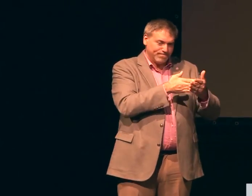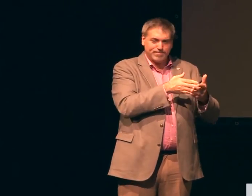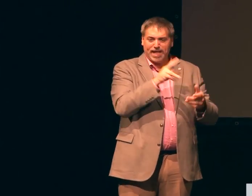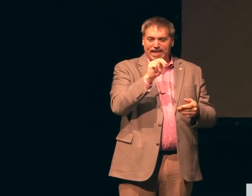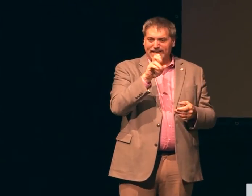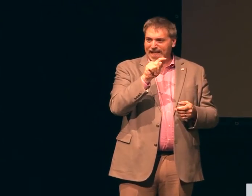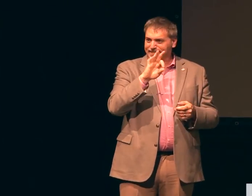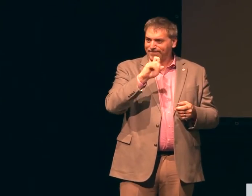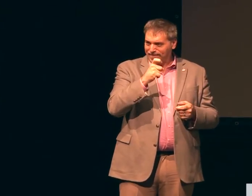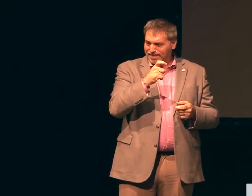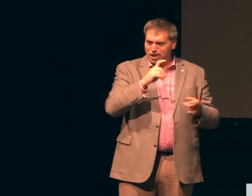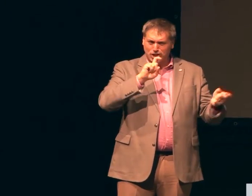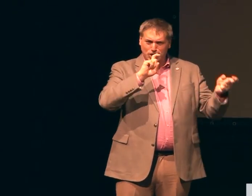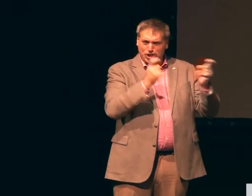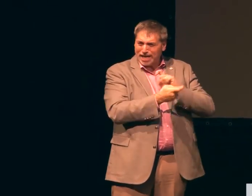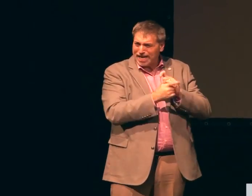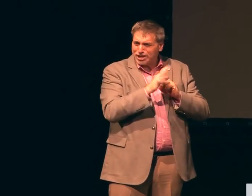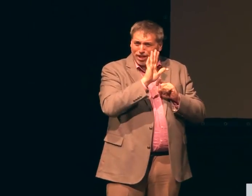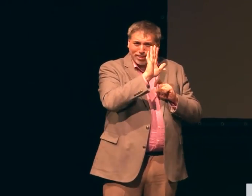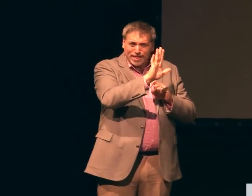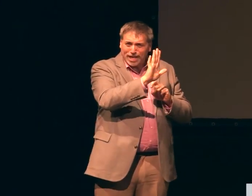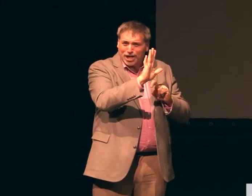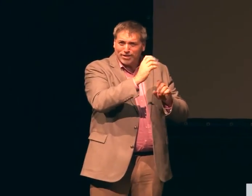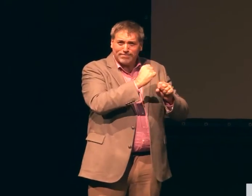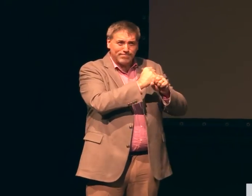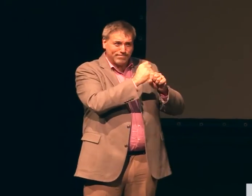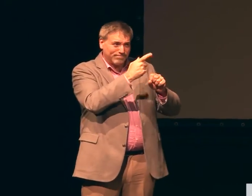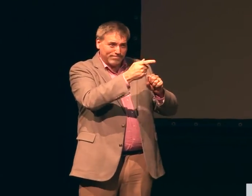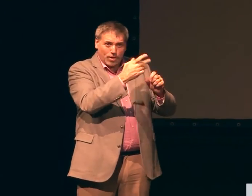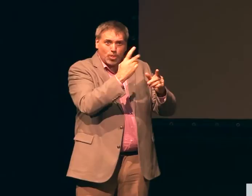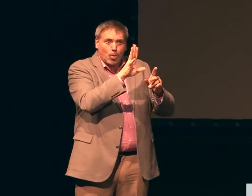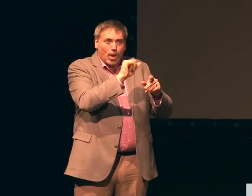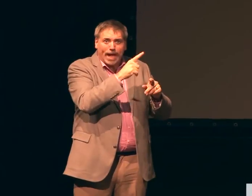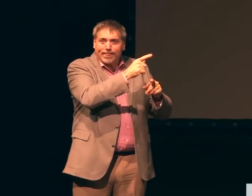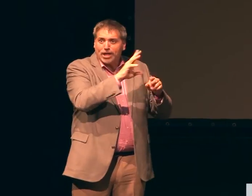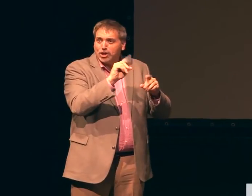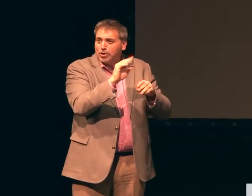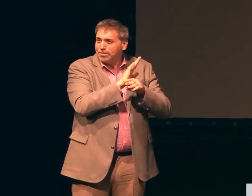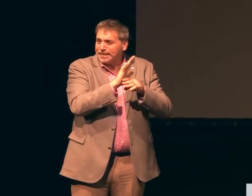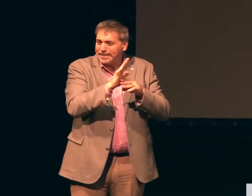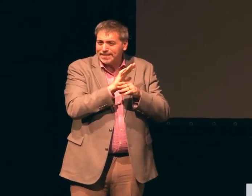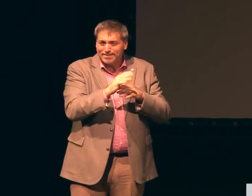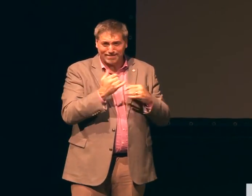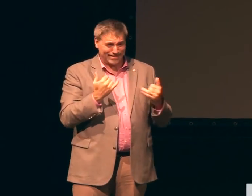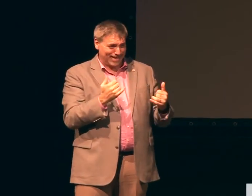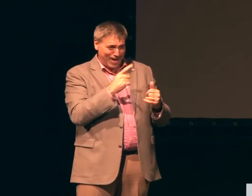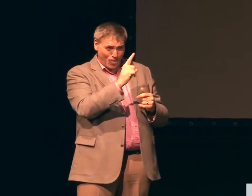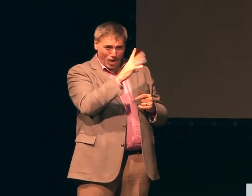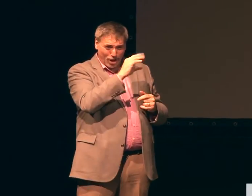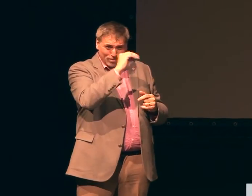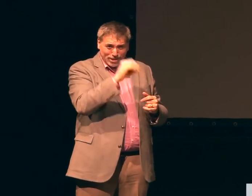netflix because a suit was put against them because they had their business but they were